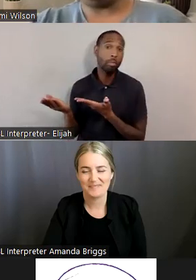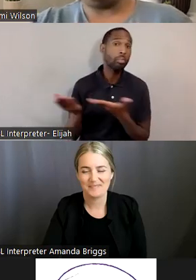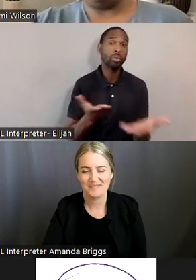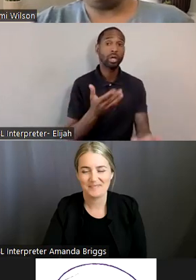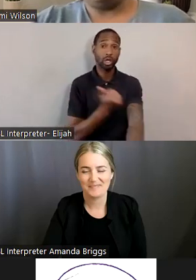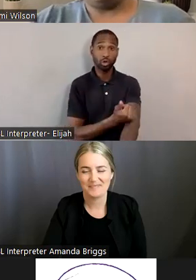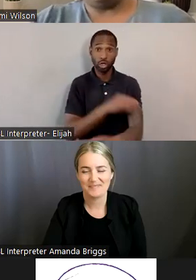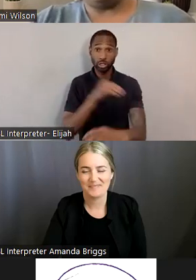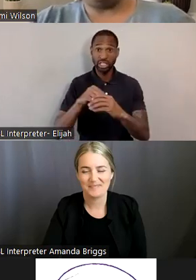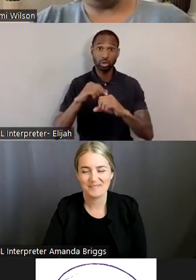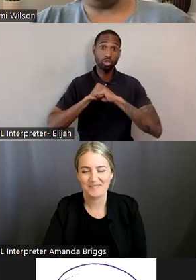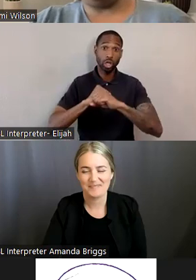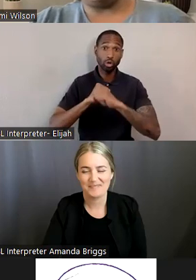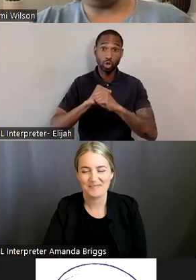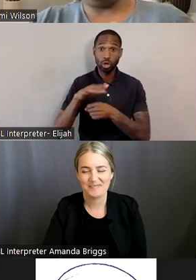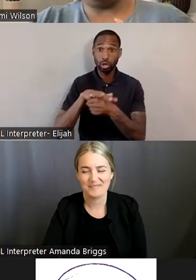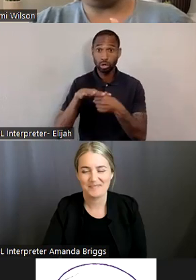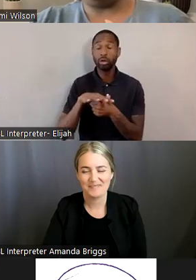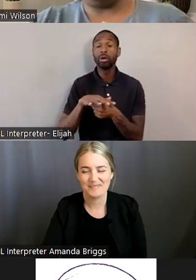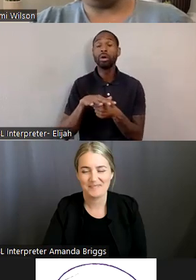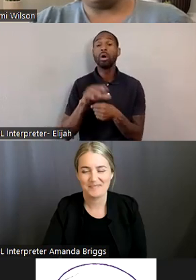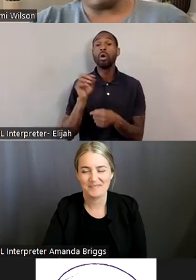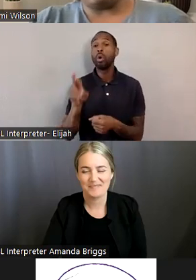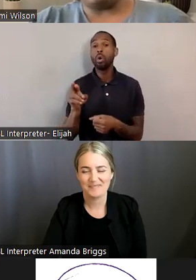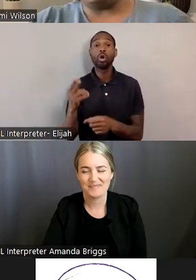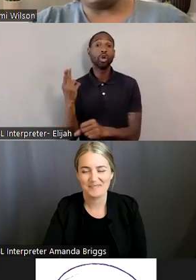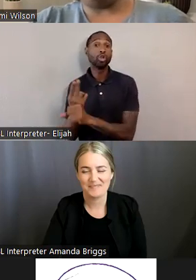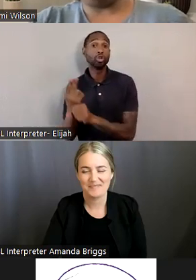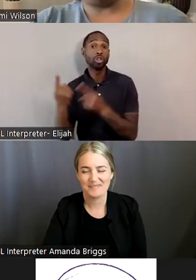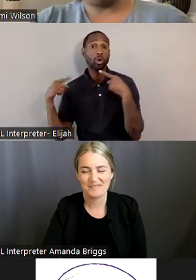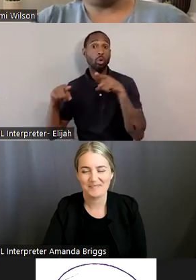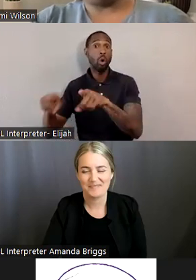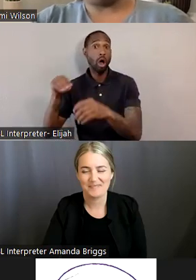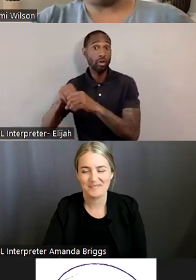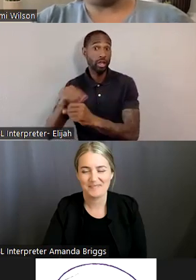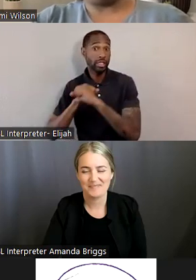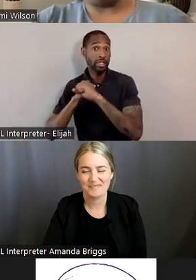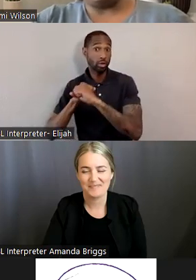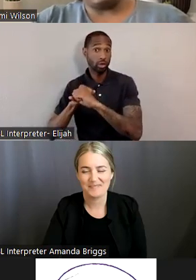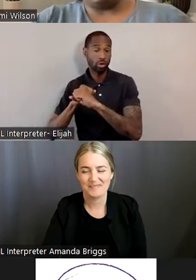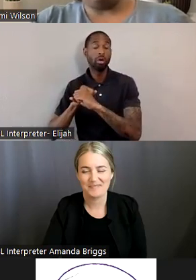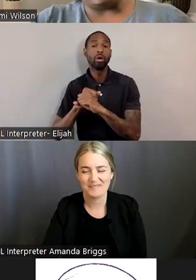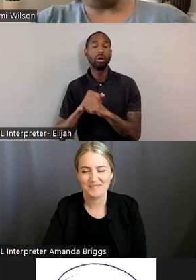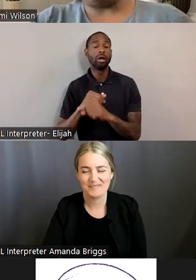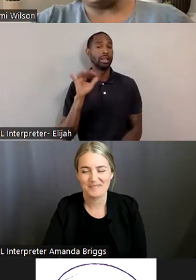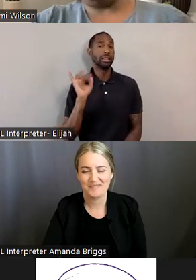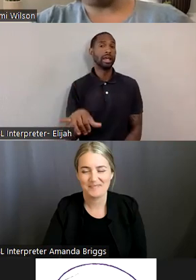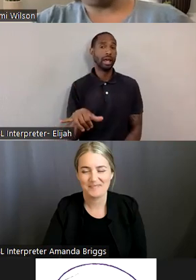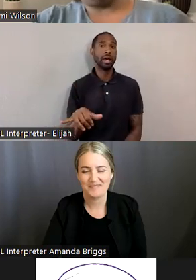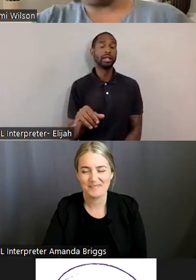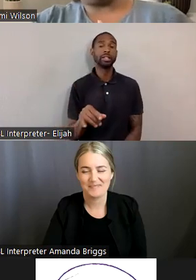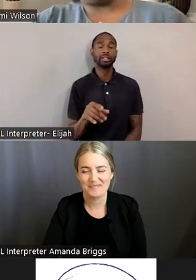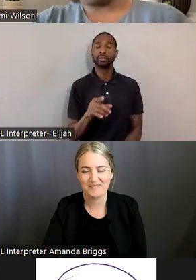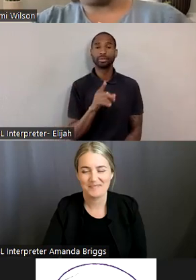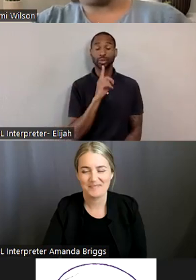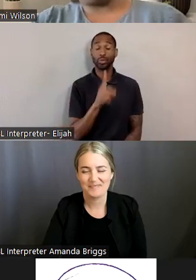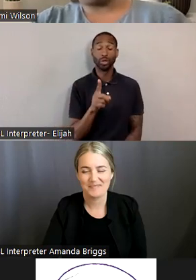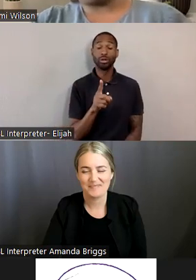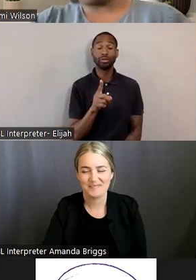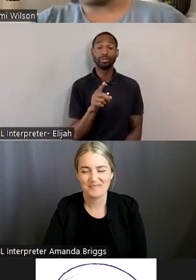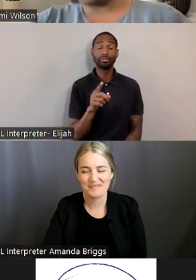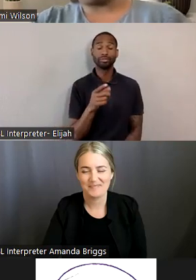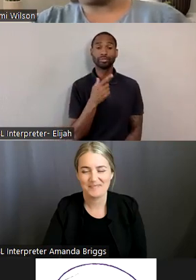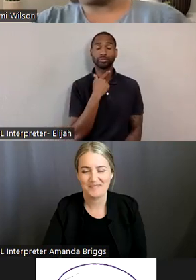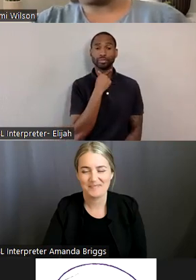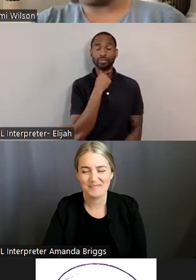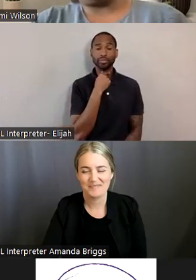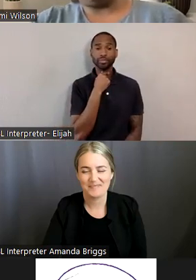into the shelter, or using while in shelter. But yes, that is a very real